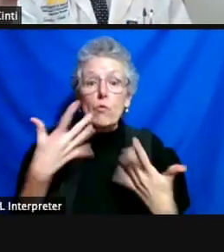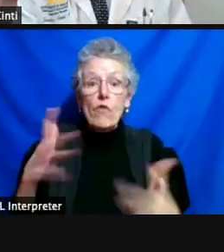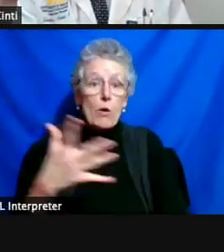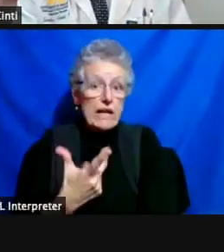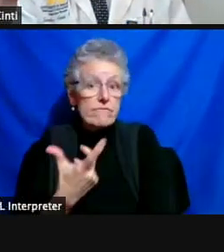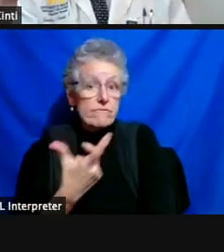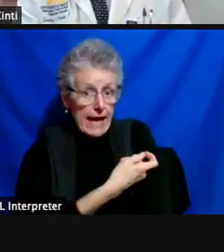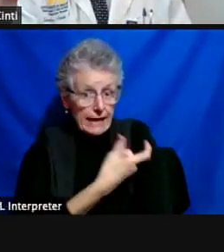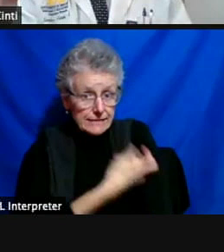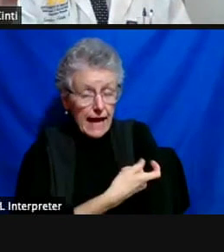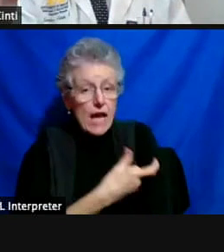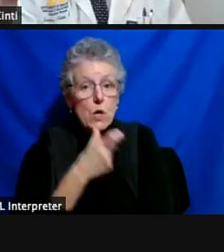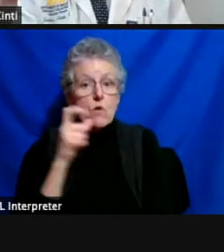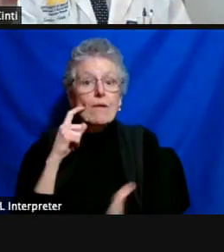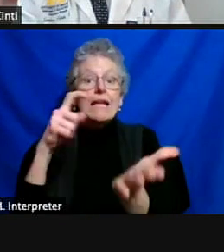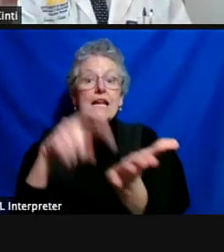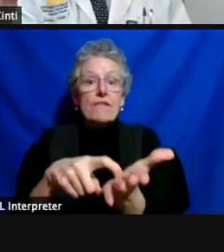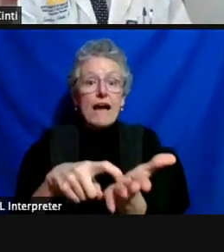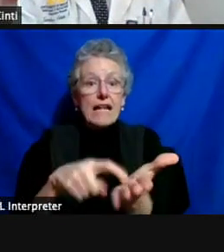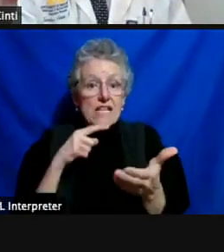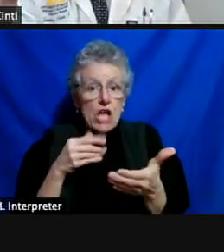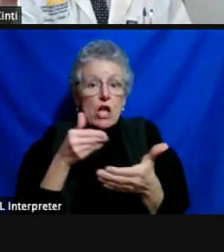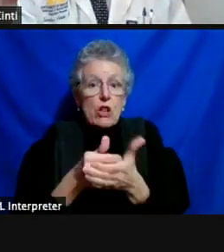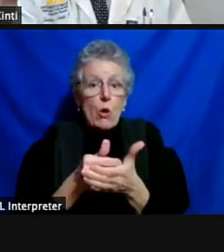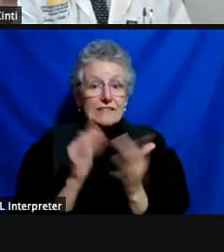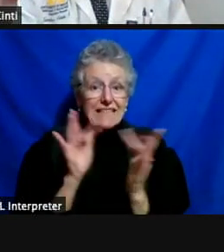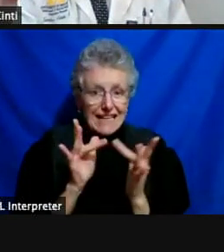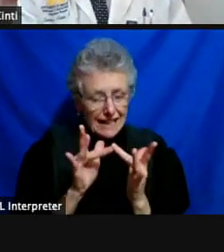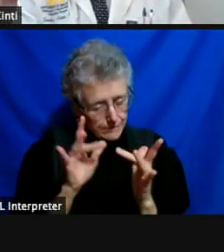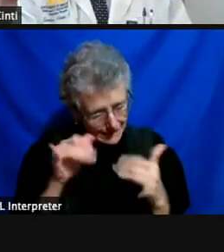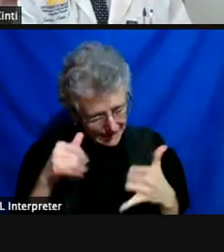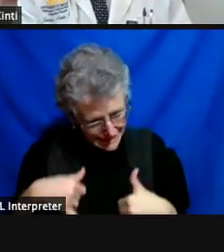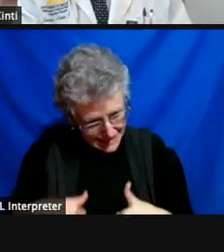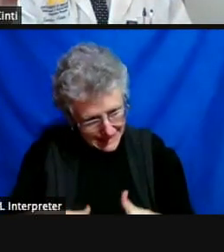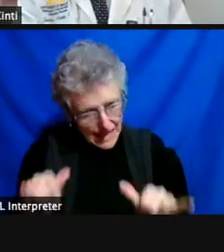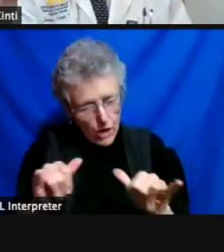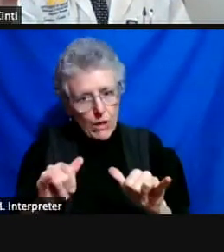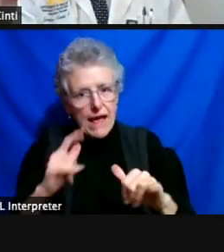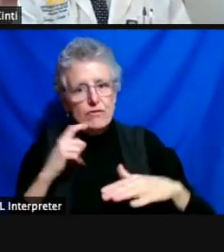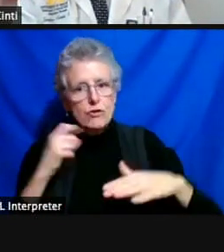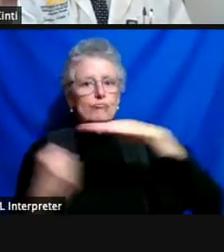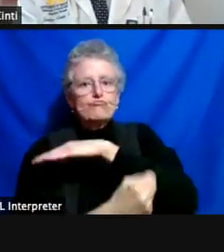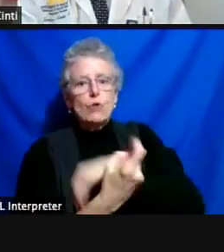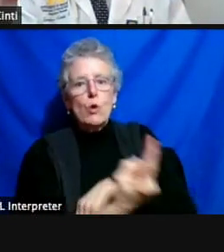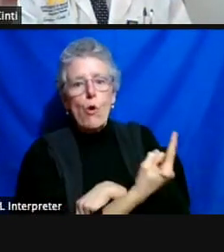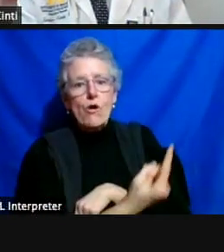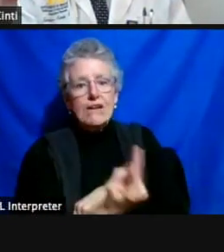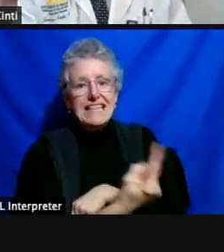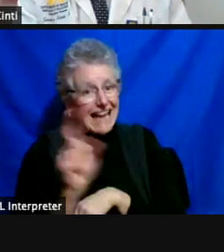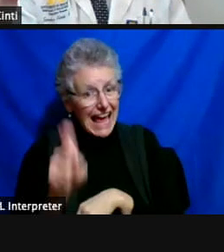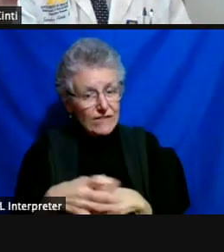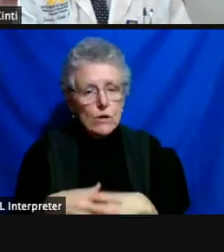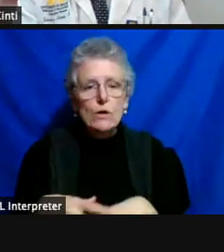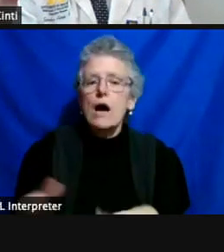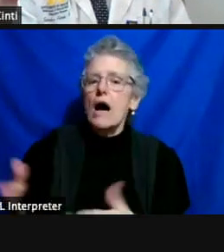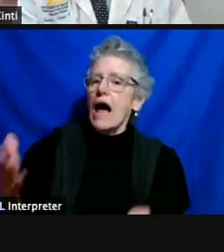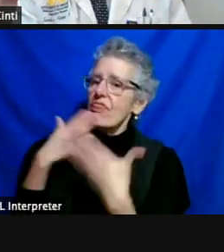who has been identified as a close contact will still need to be subject to quarantine. Yep. Thank you. Those questions have come up.